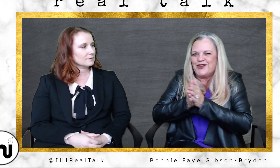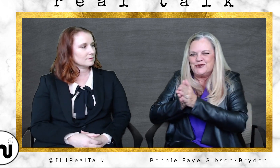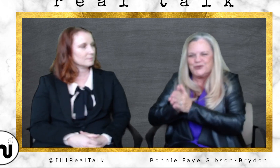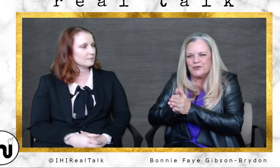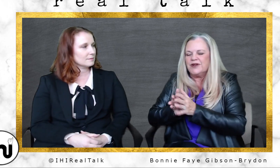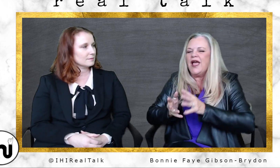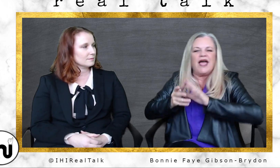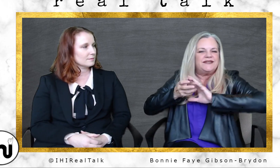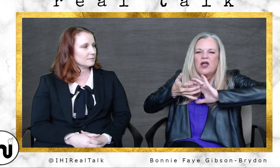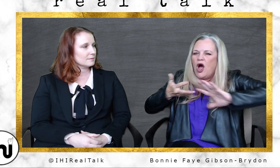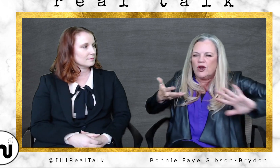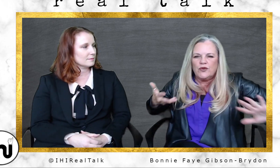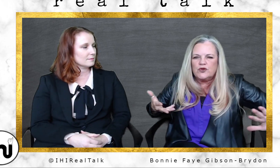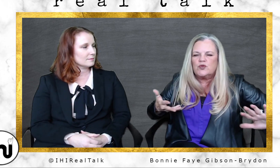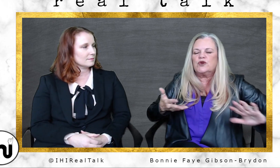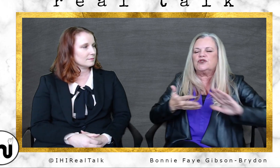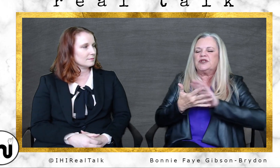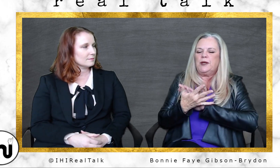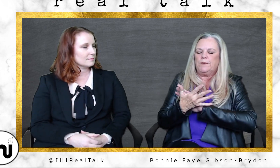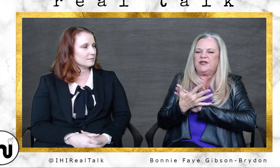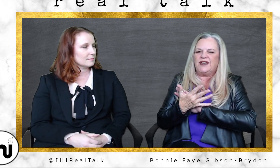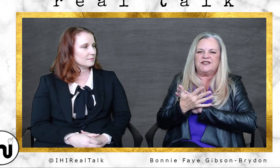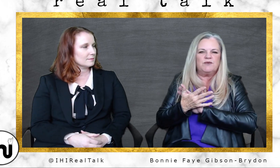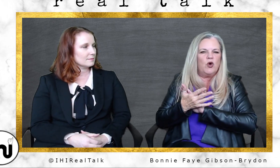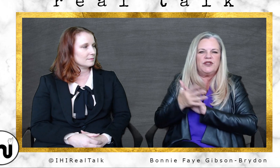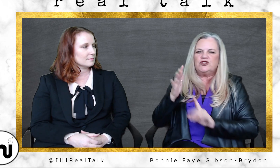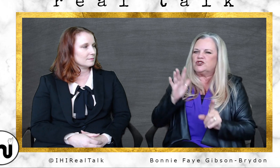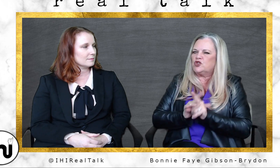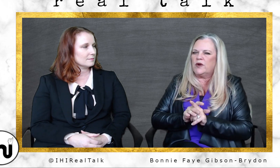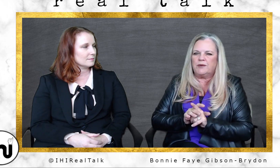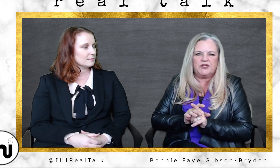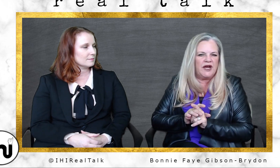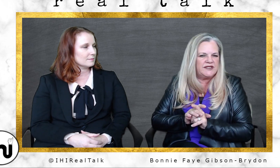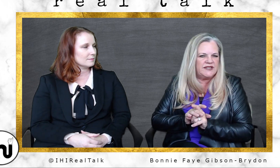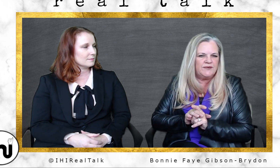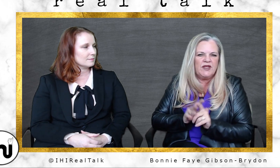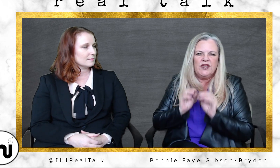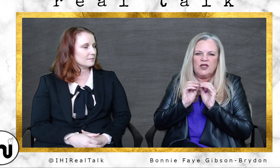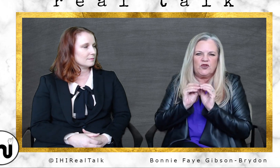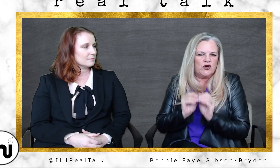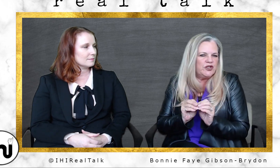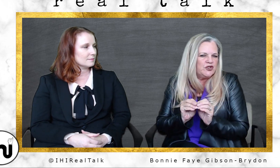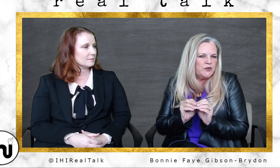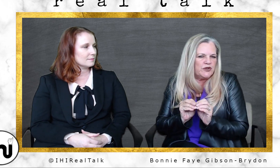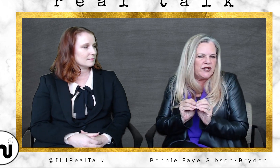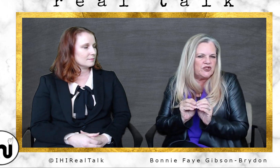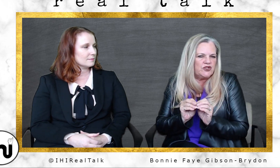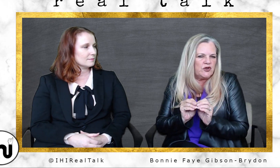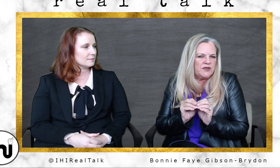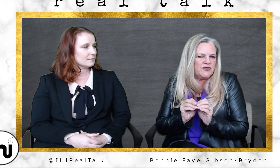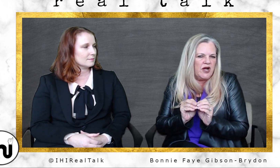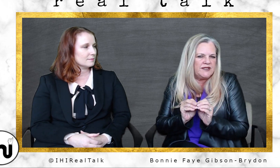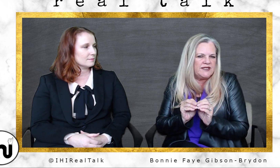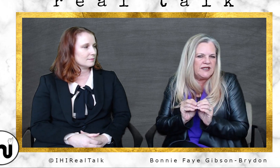interpret... I say all of those words because it's more than just showing up at the hot seat. If you're an interpreter that just shows up for the hot seat, and